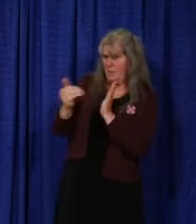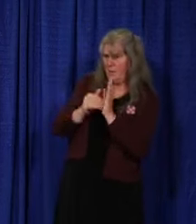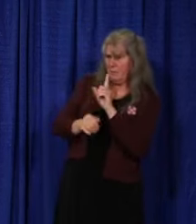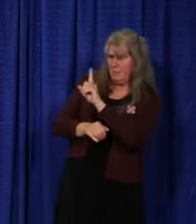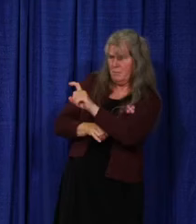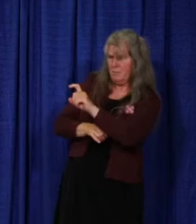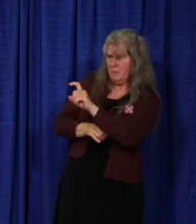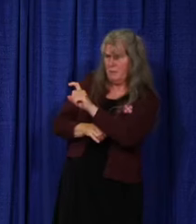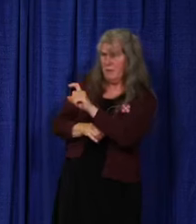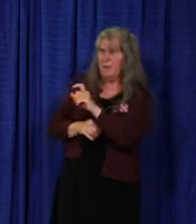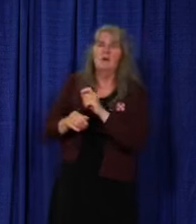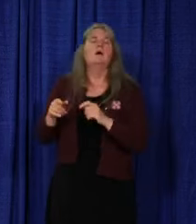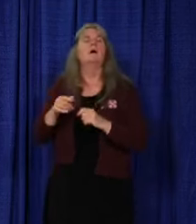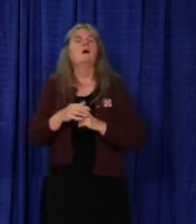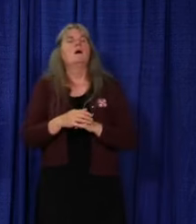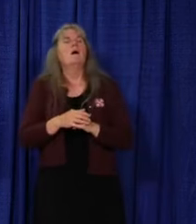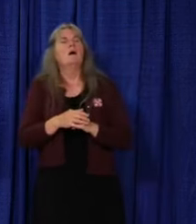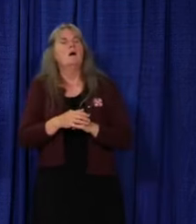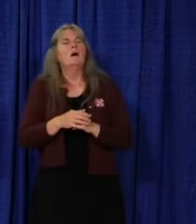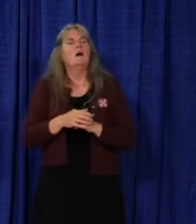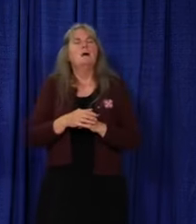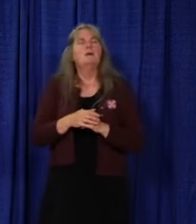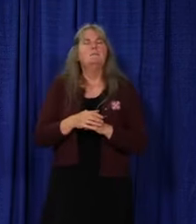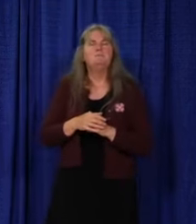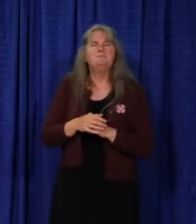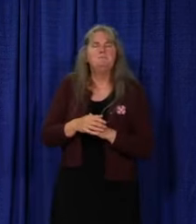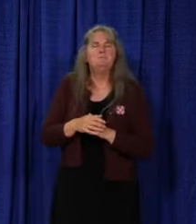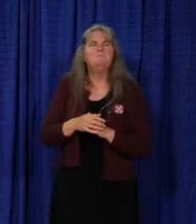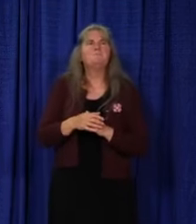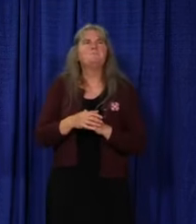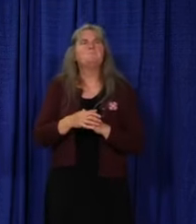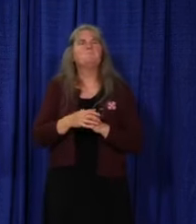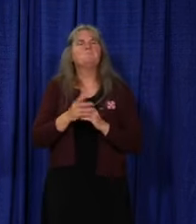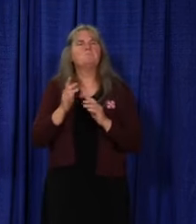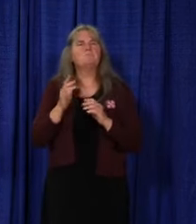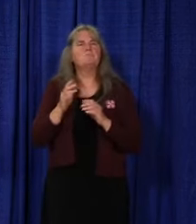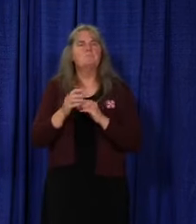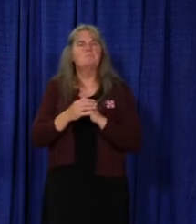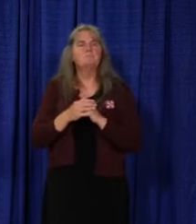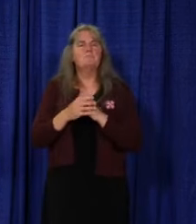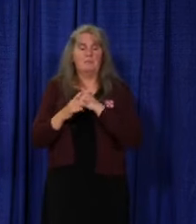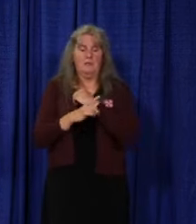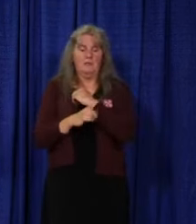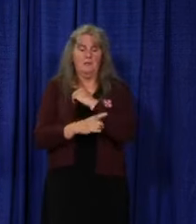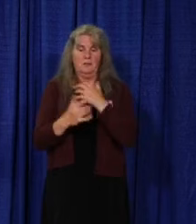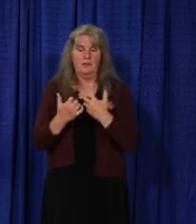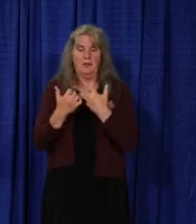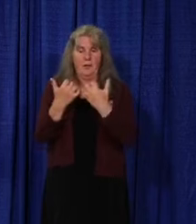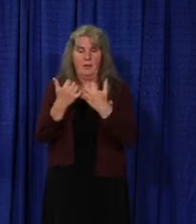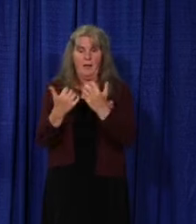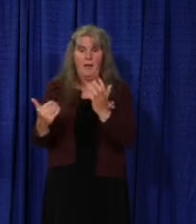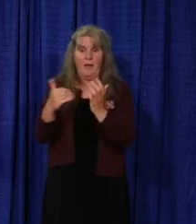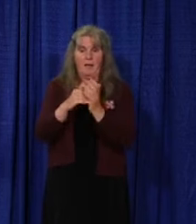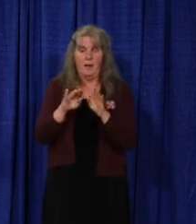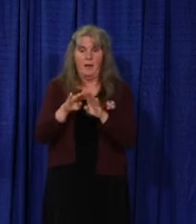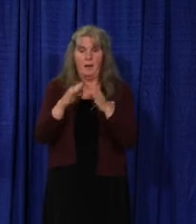You know, again when it comes to whether or not we are going to meet in the legislative assembly, the legislative